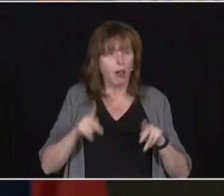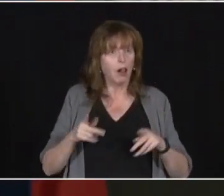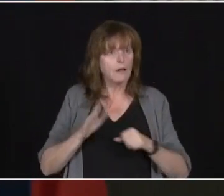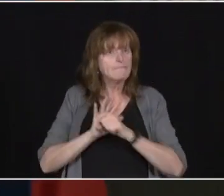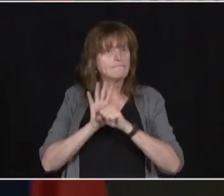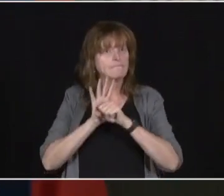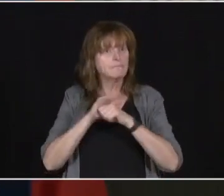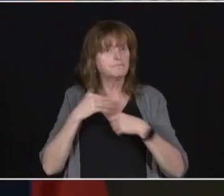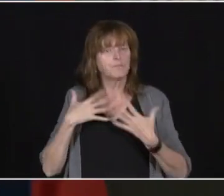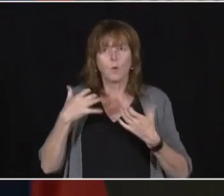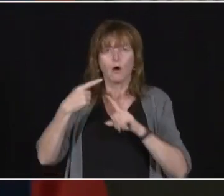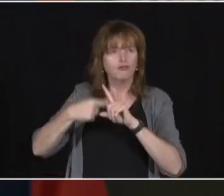we will get that answer for you.